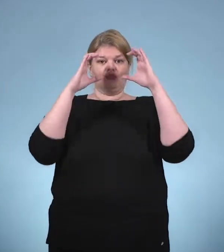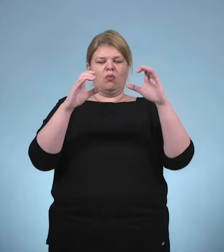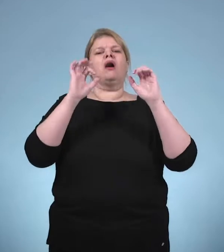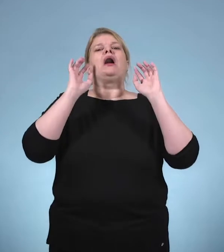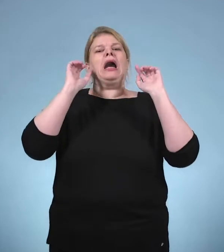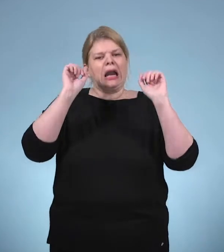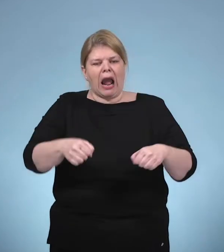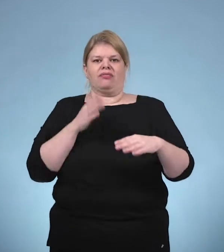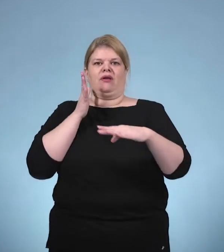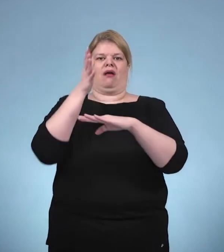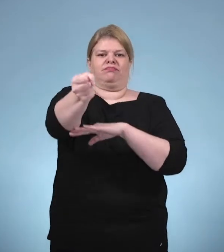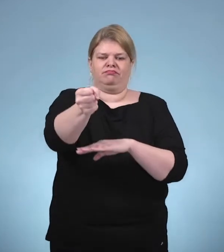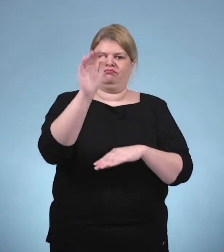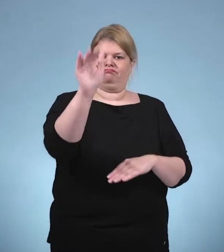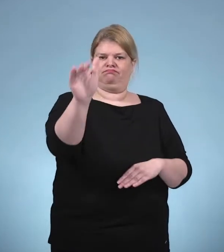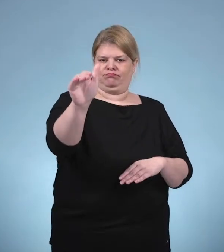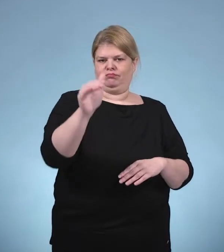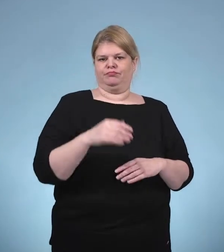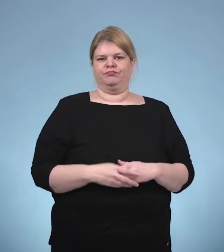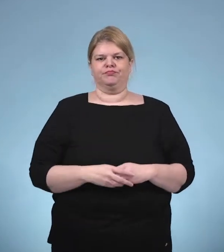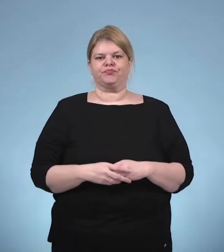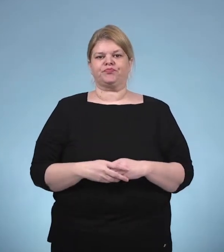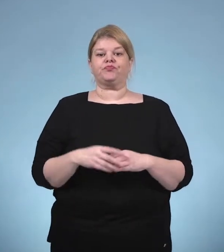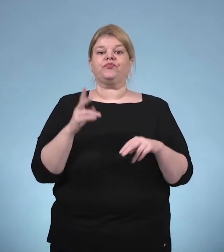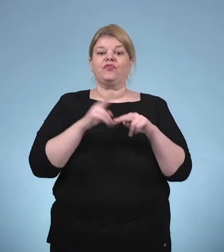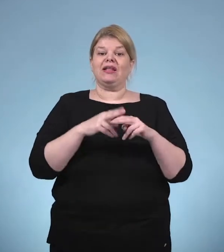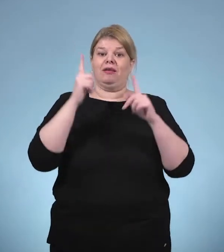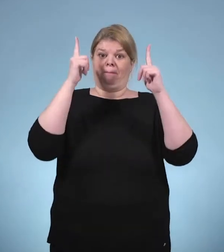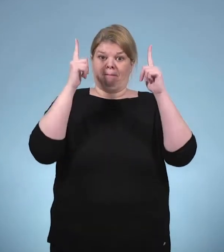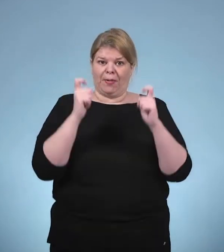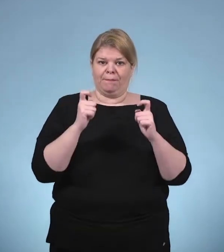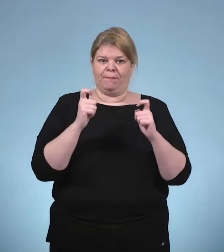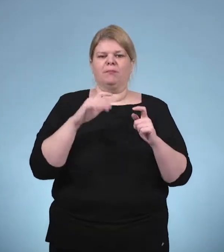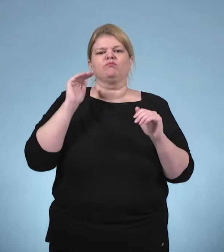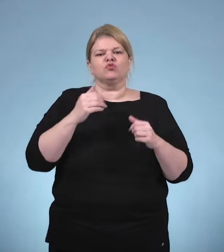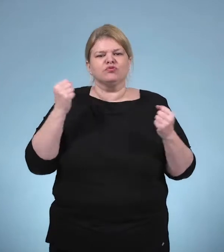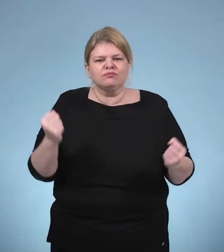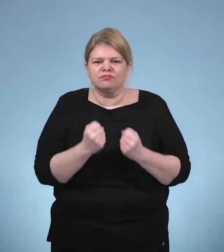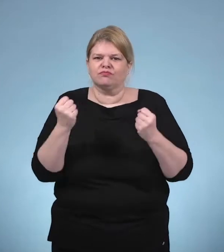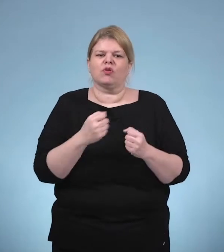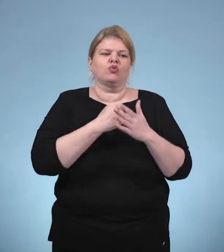and change the situation to enable inclusion. When the scene development begins, offer support to the groups